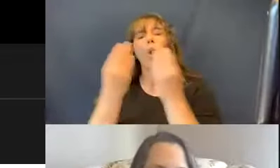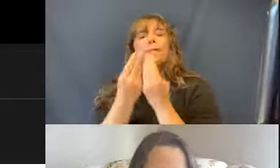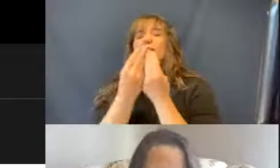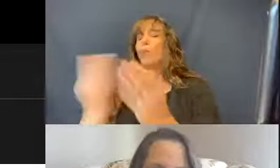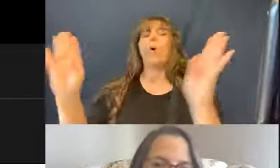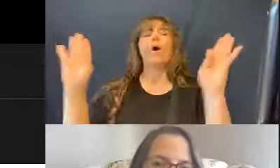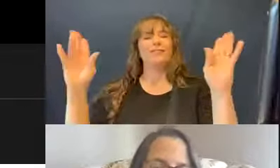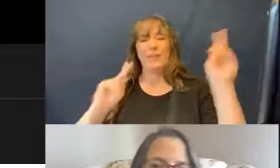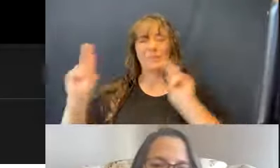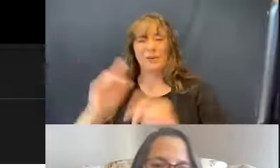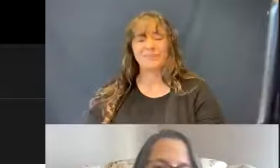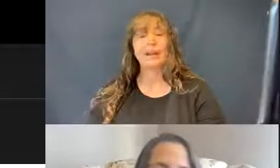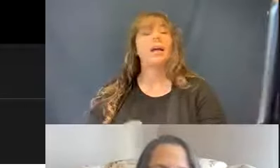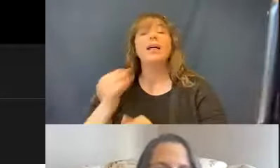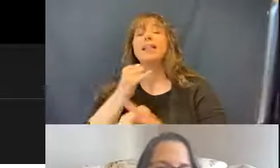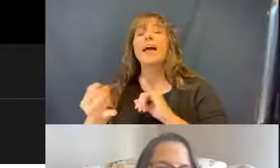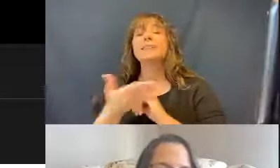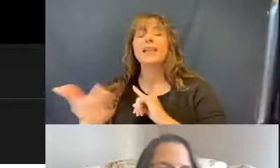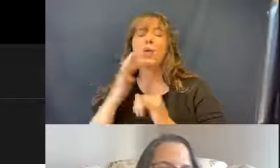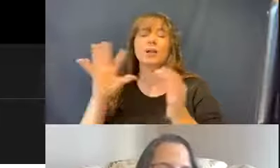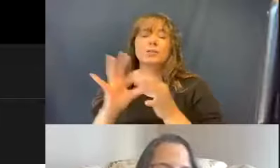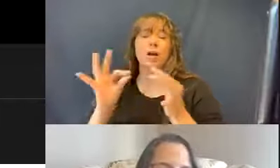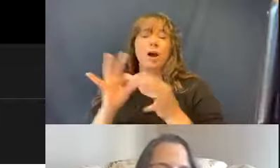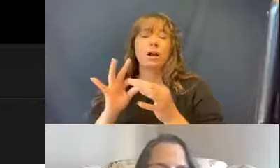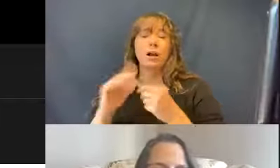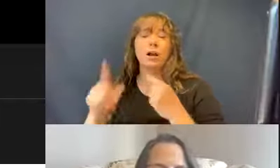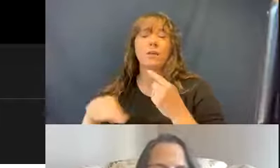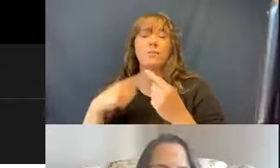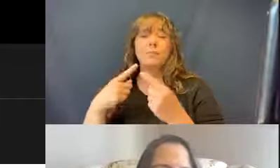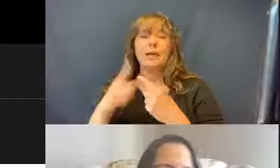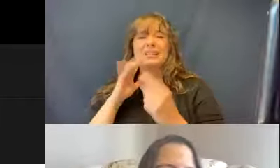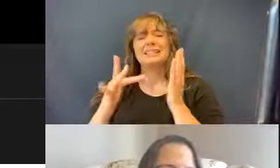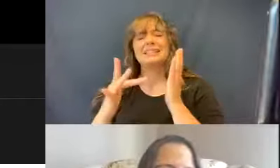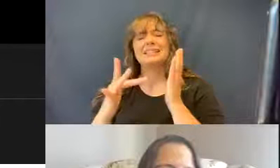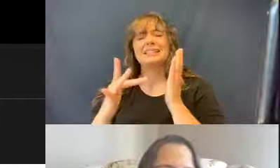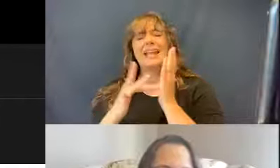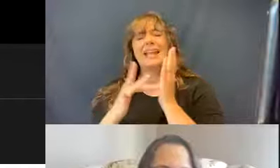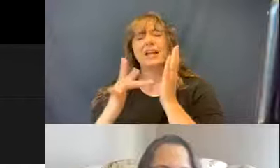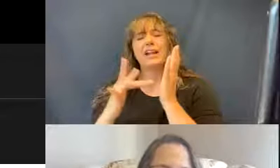thing I want to talk on is technical standards. I don't know how many of you are aware what